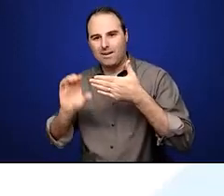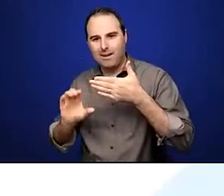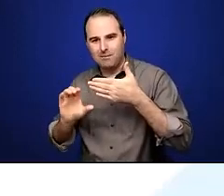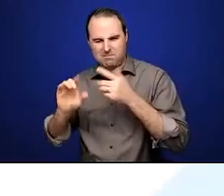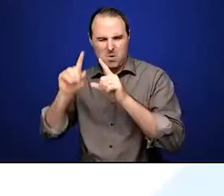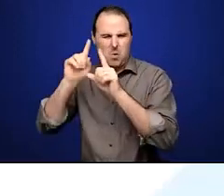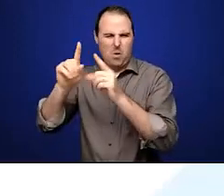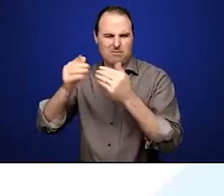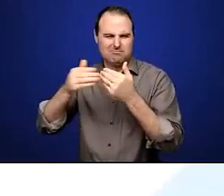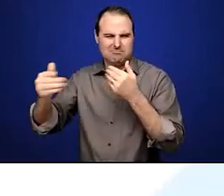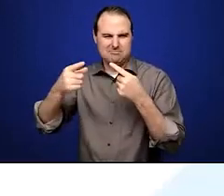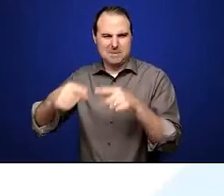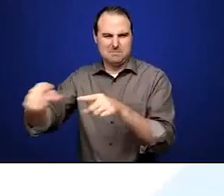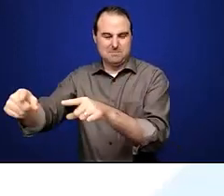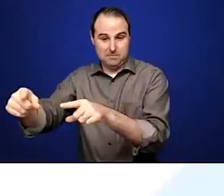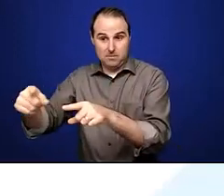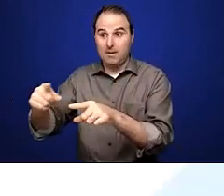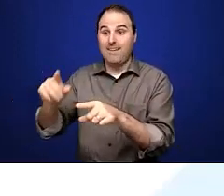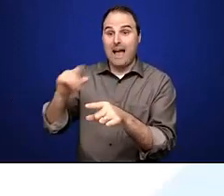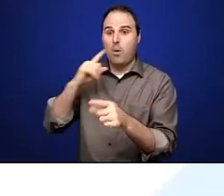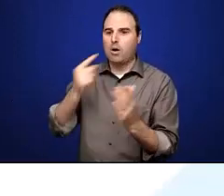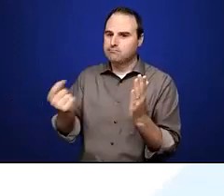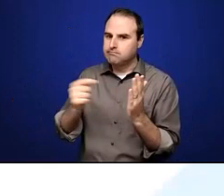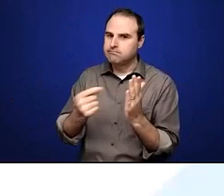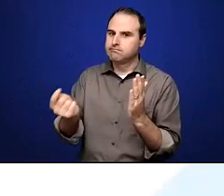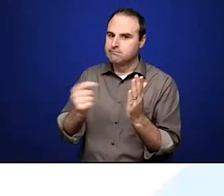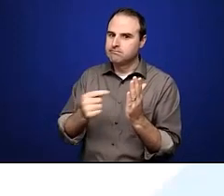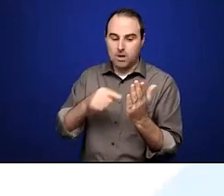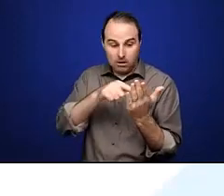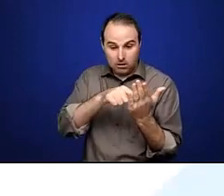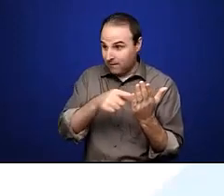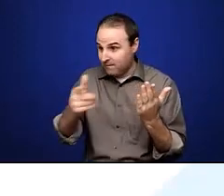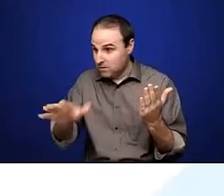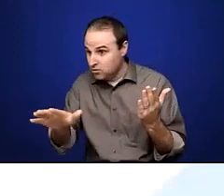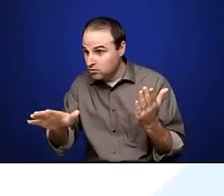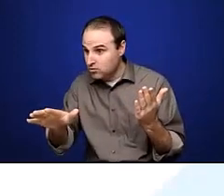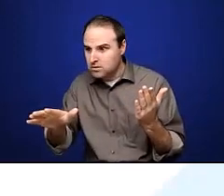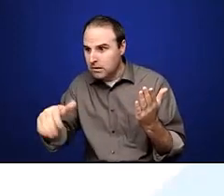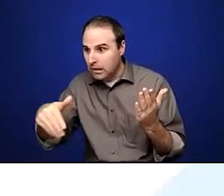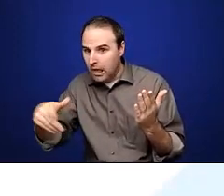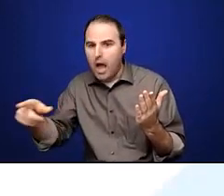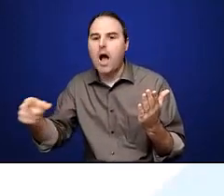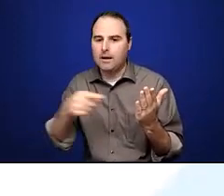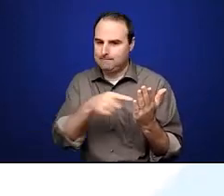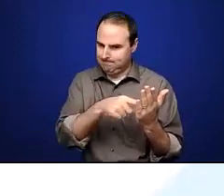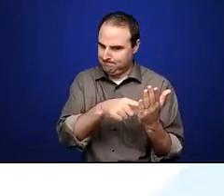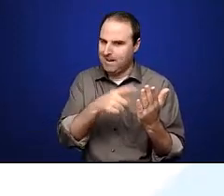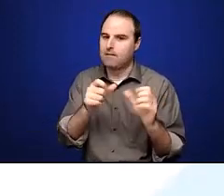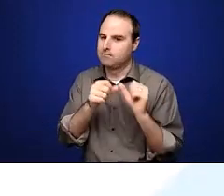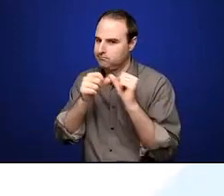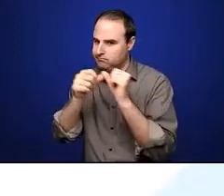and make sure that we are making that difference, and having that discussion and opinions from everyone that